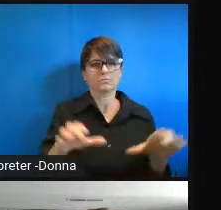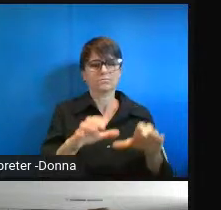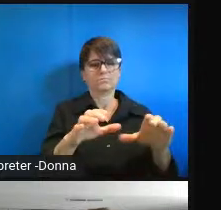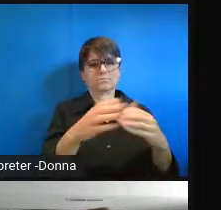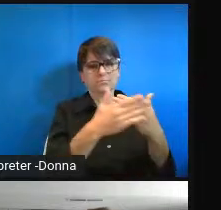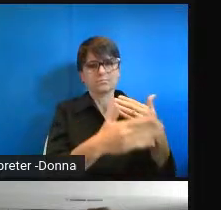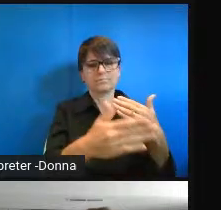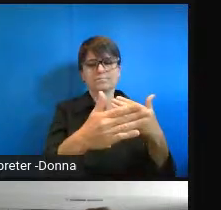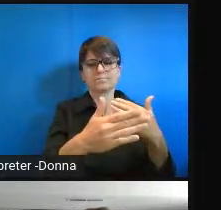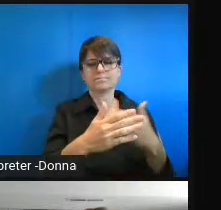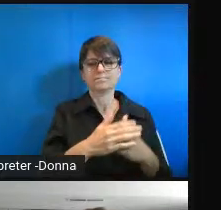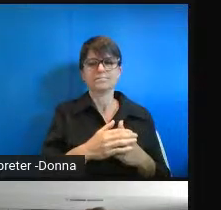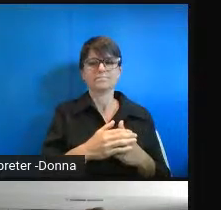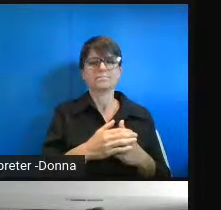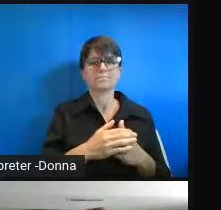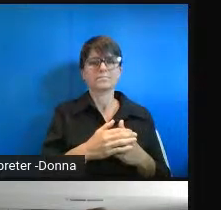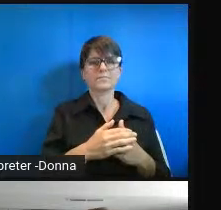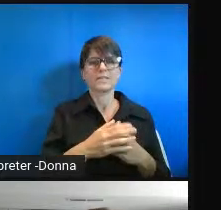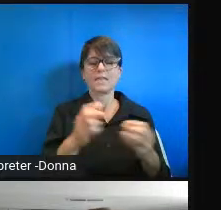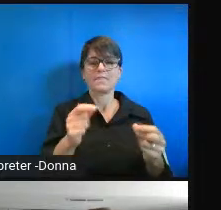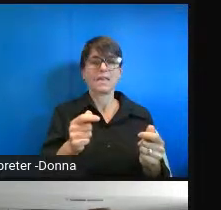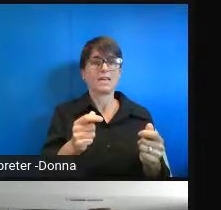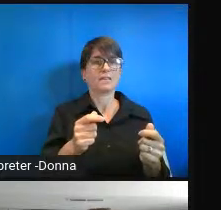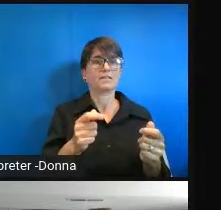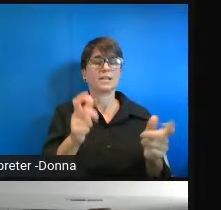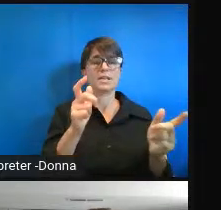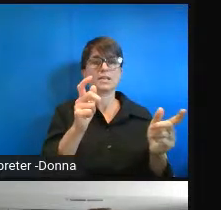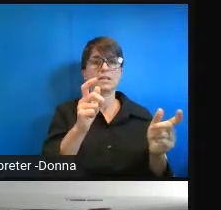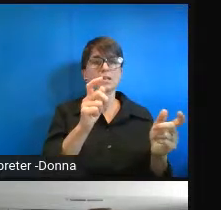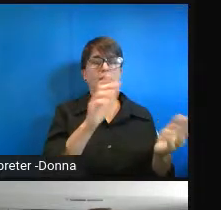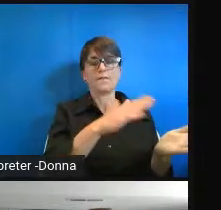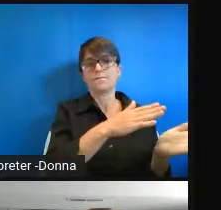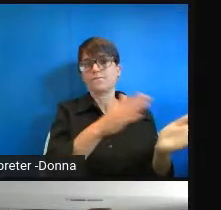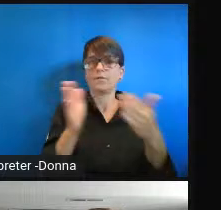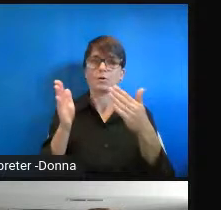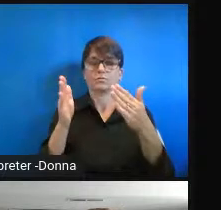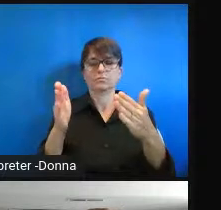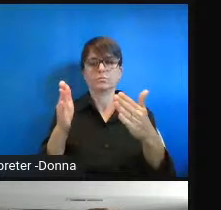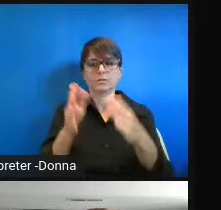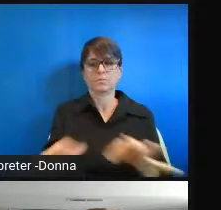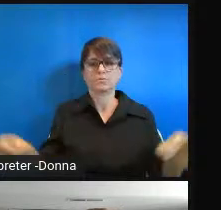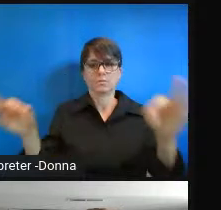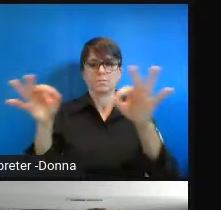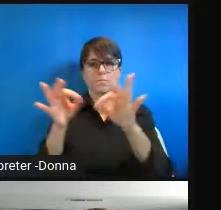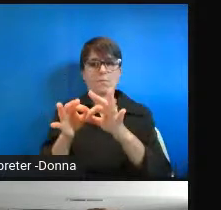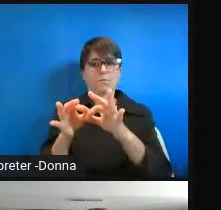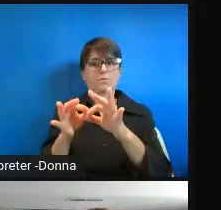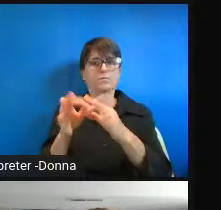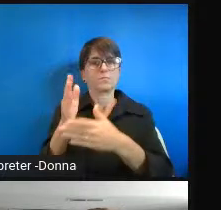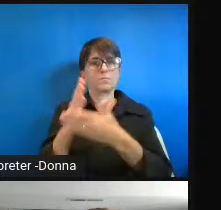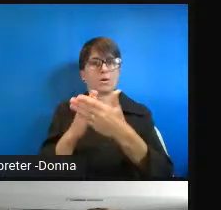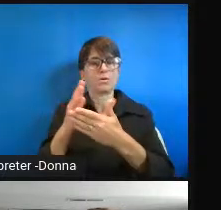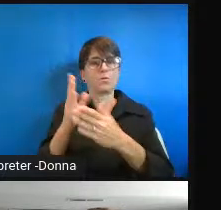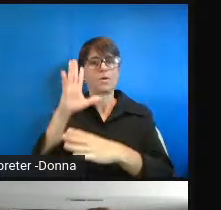the JavaScript for the document for this which is the element that triggered the action typically .